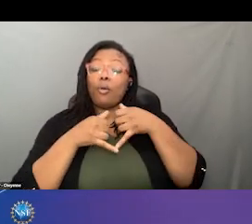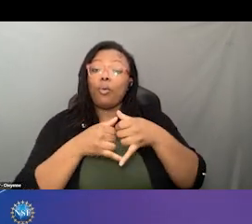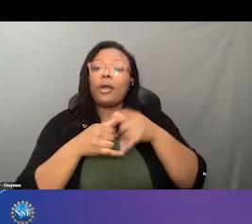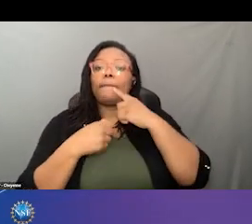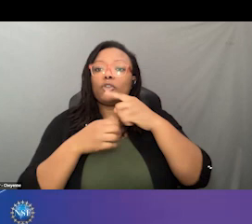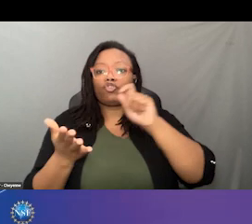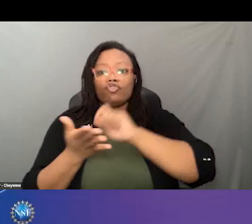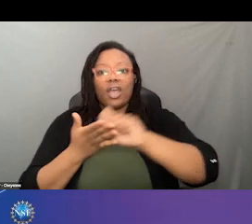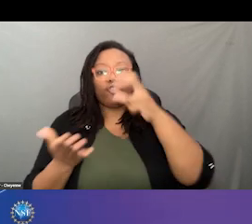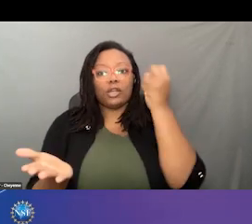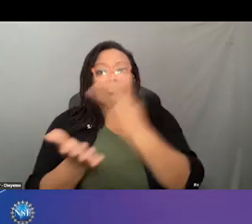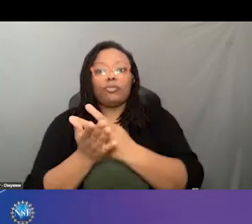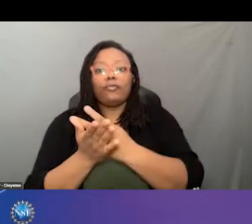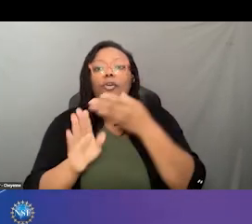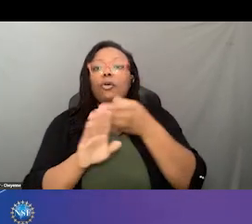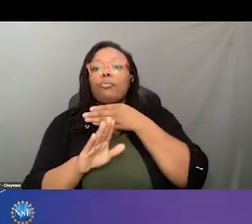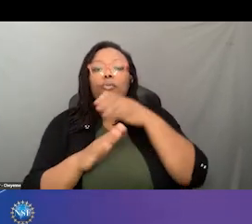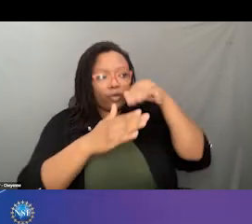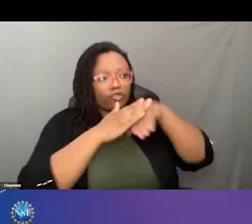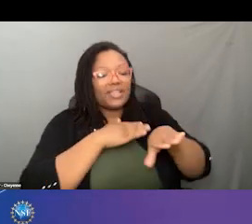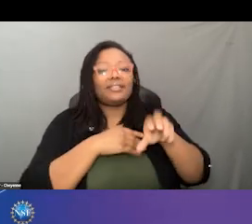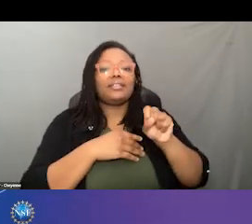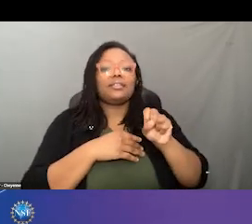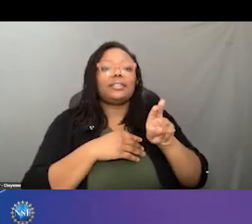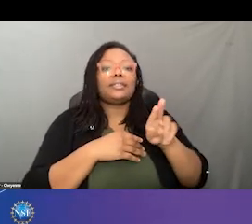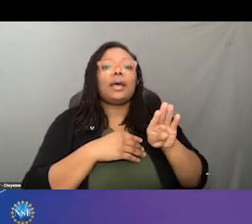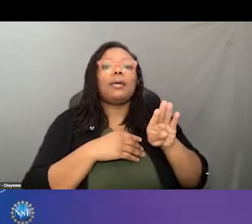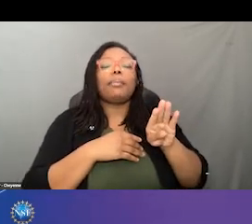from NSF before you enter into a sub-award agreement.